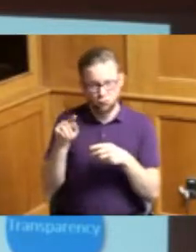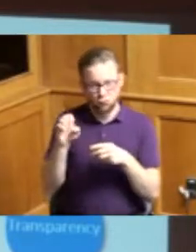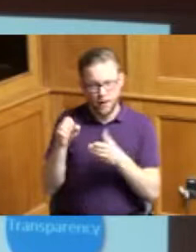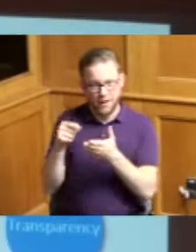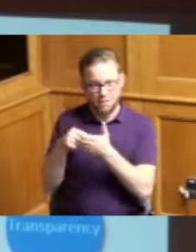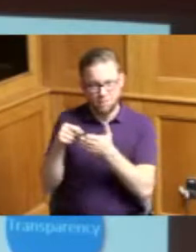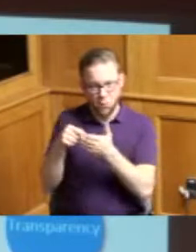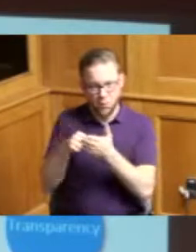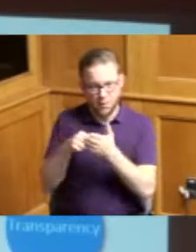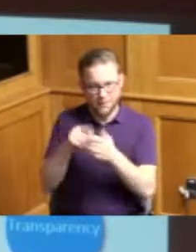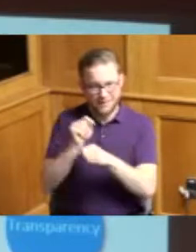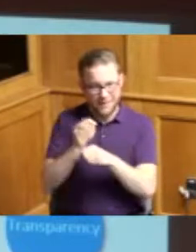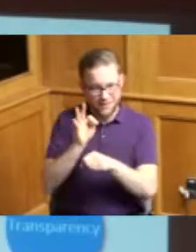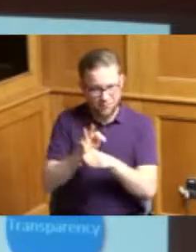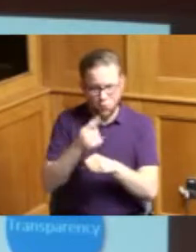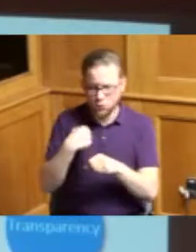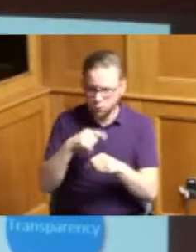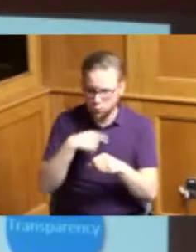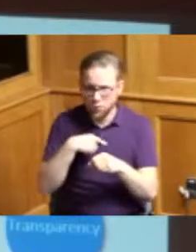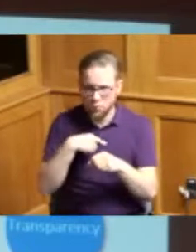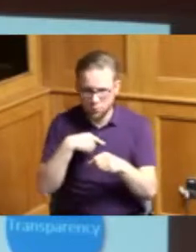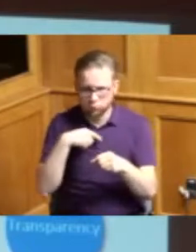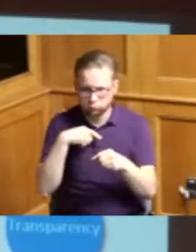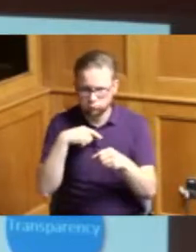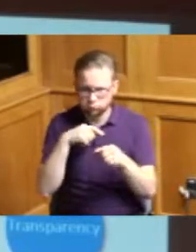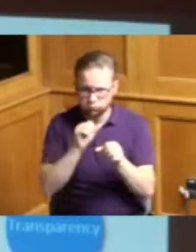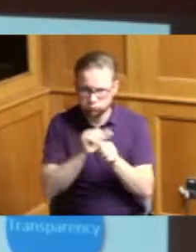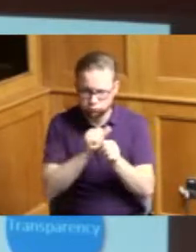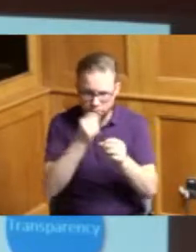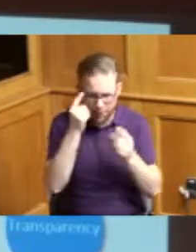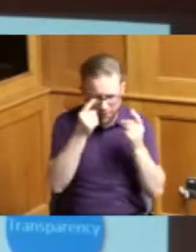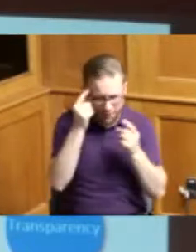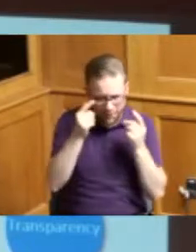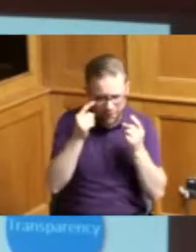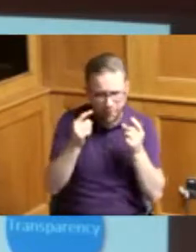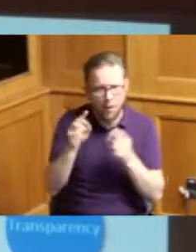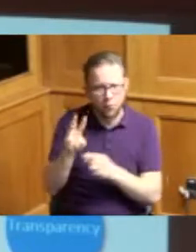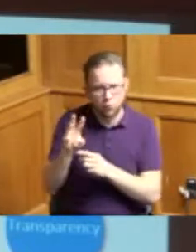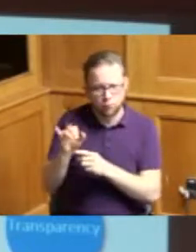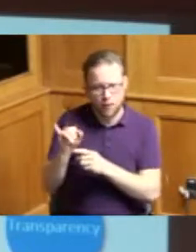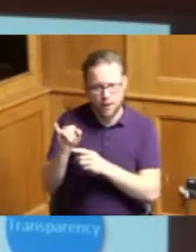considered this as an option then so we're really excited that we're we're here it's important from